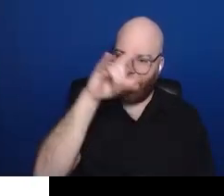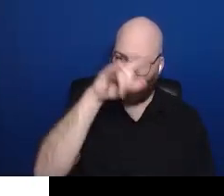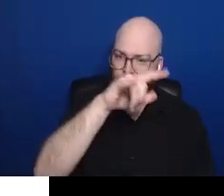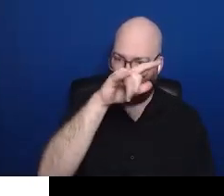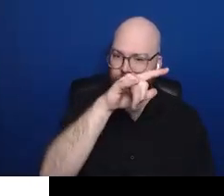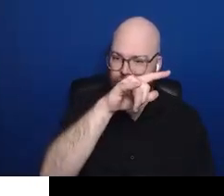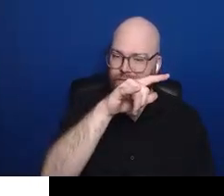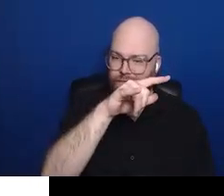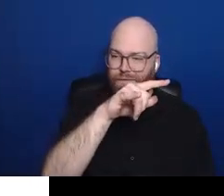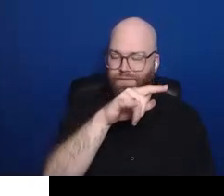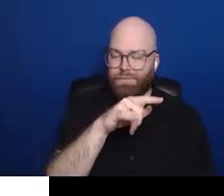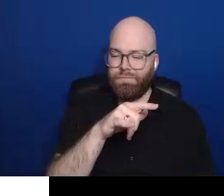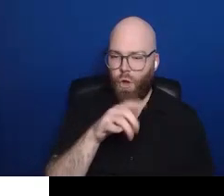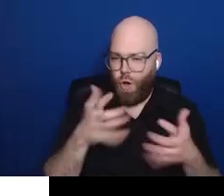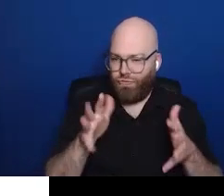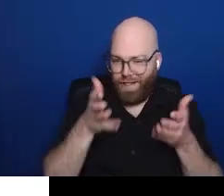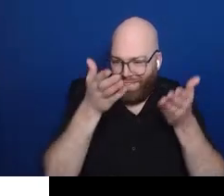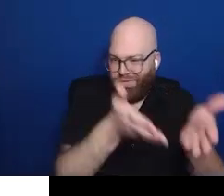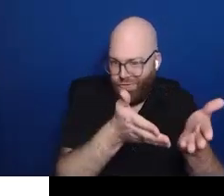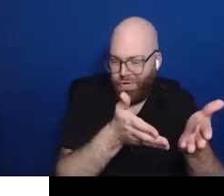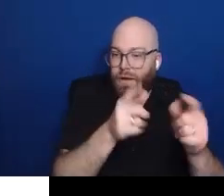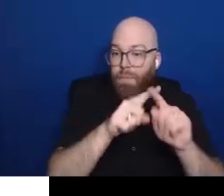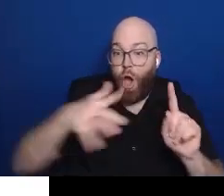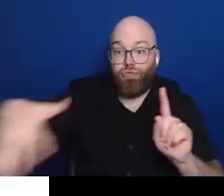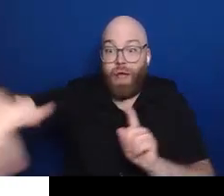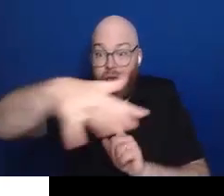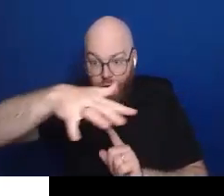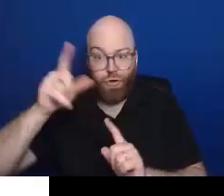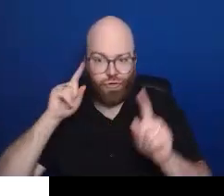But again, this is why it's so important for our deferred action.